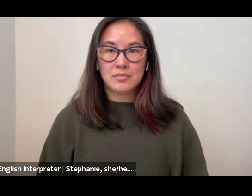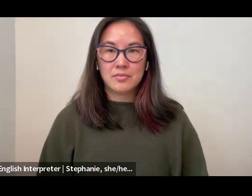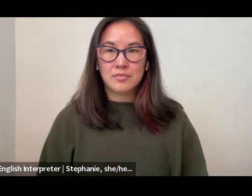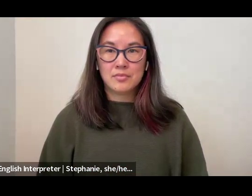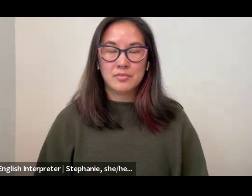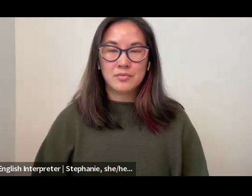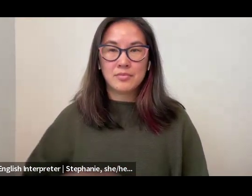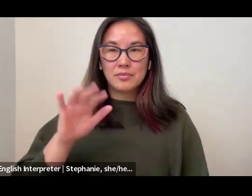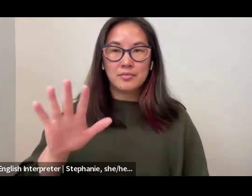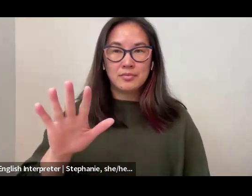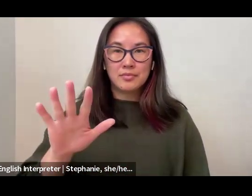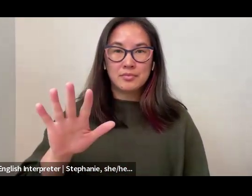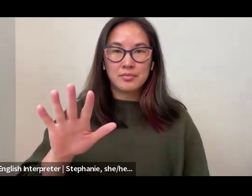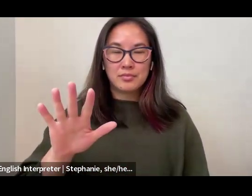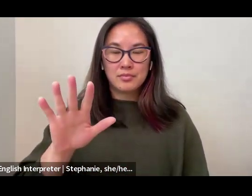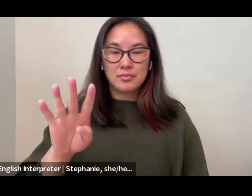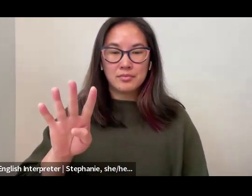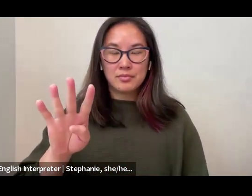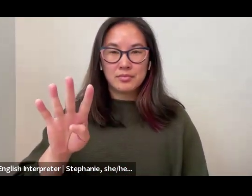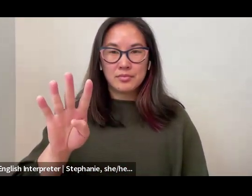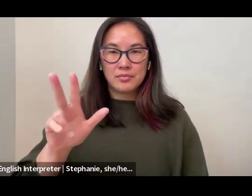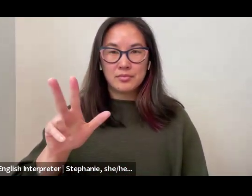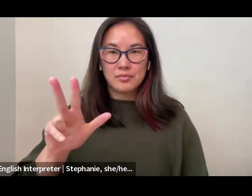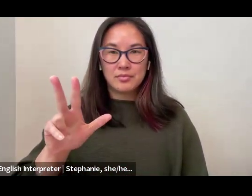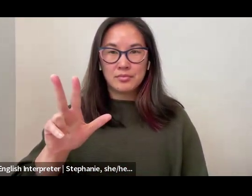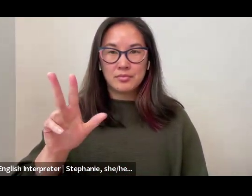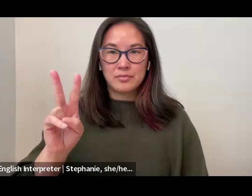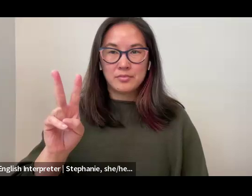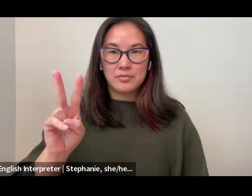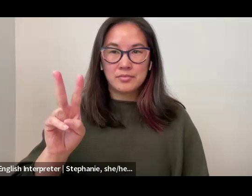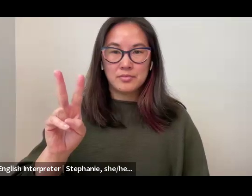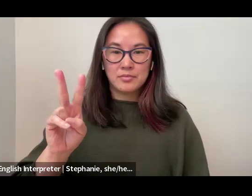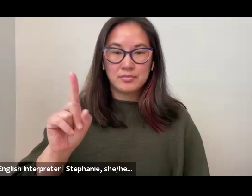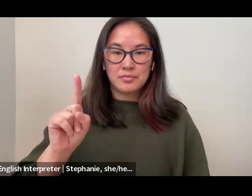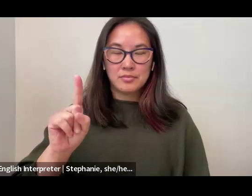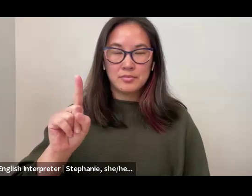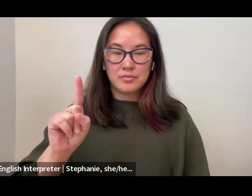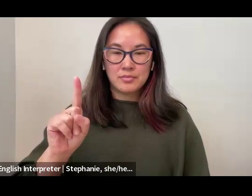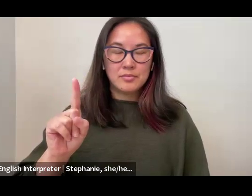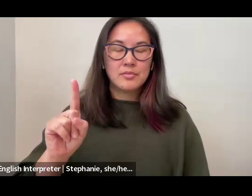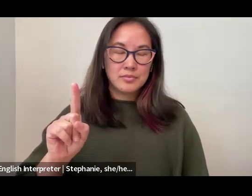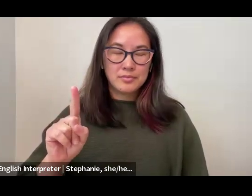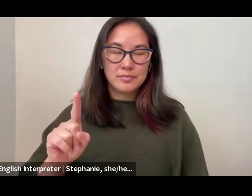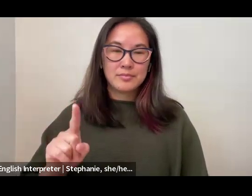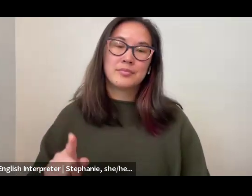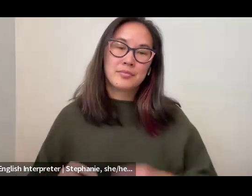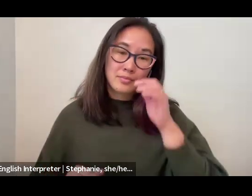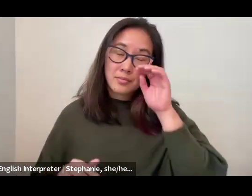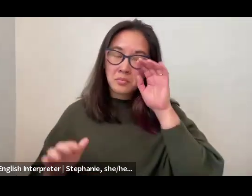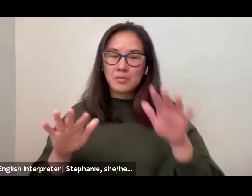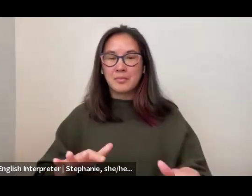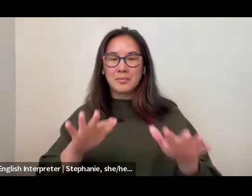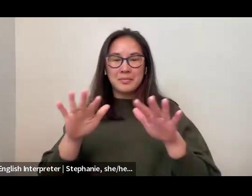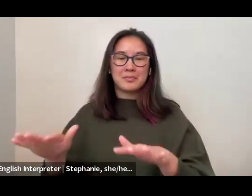Five, four, three, two, one, coming out of it, take your time, nice and easy.